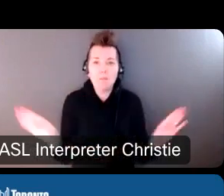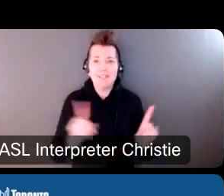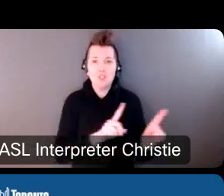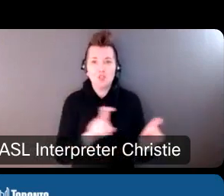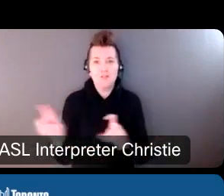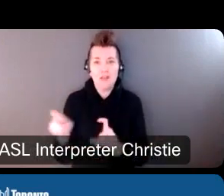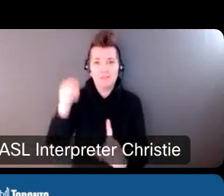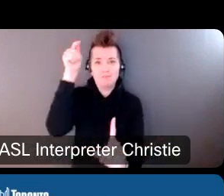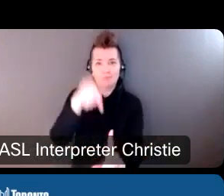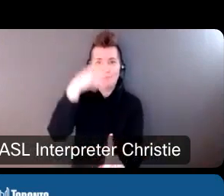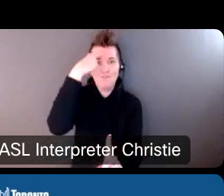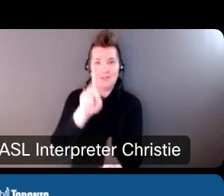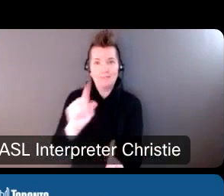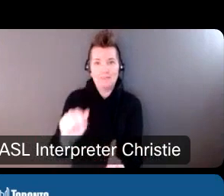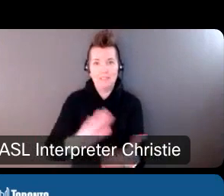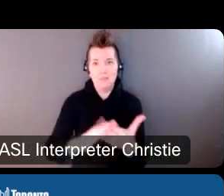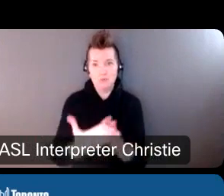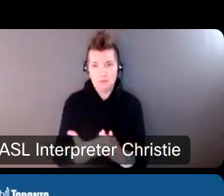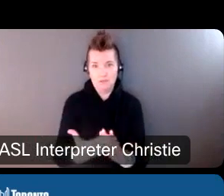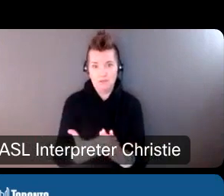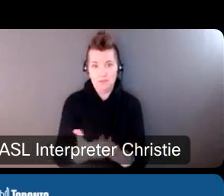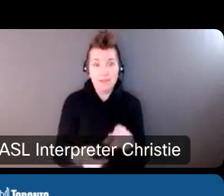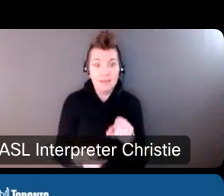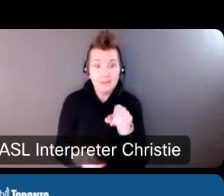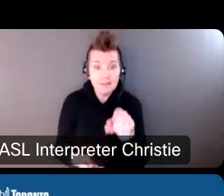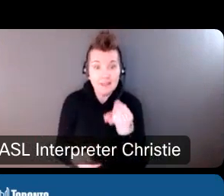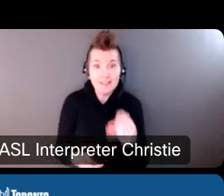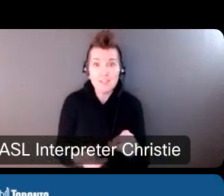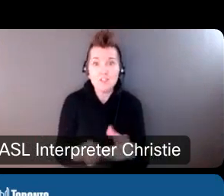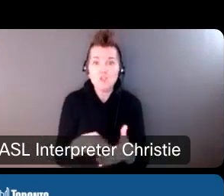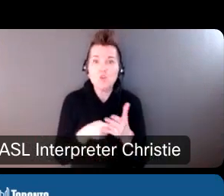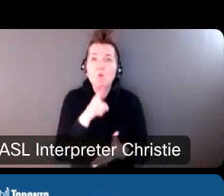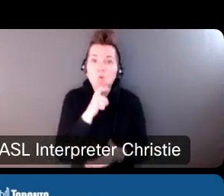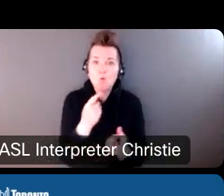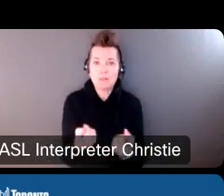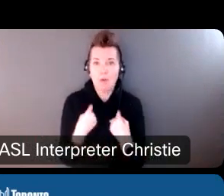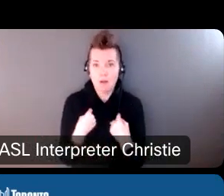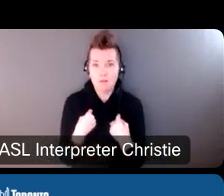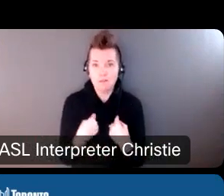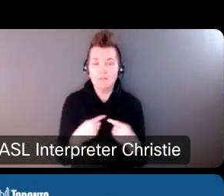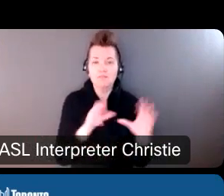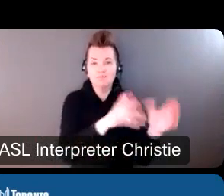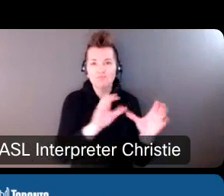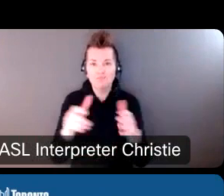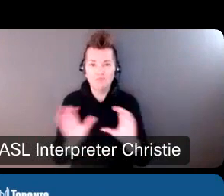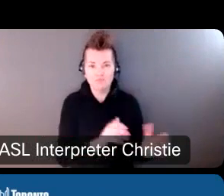This image on screen shows the results from the representative public survey. There are six categories, including construction,